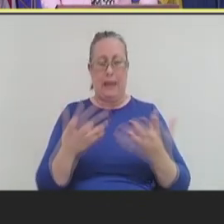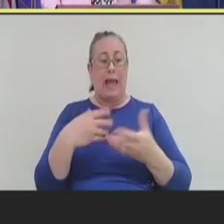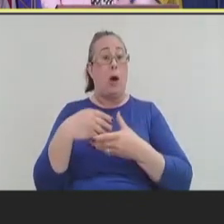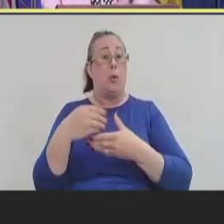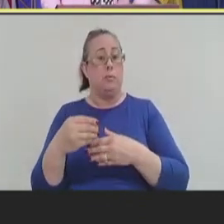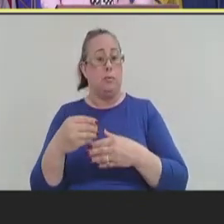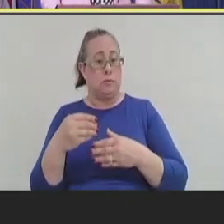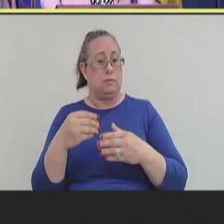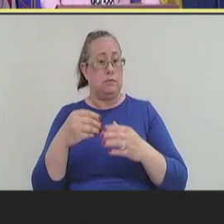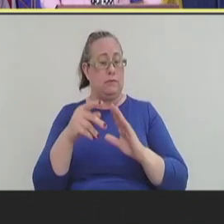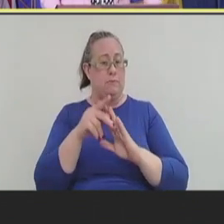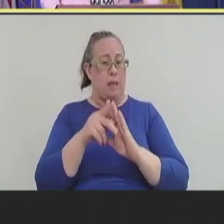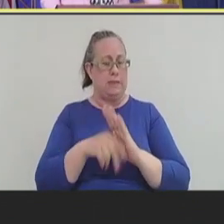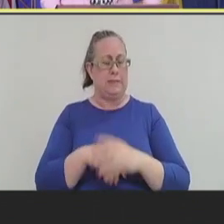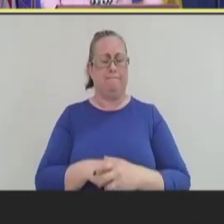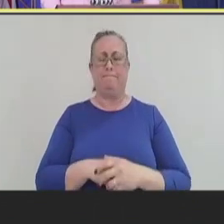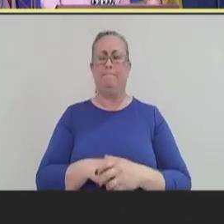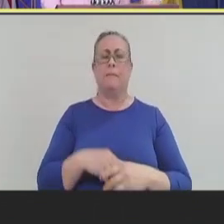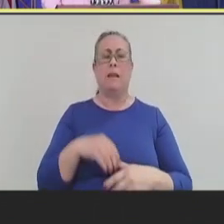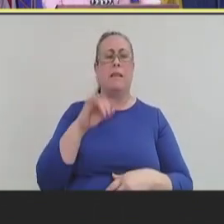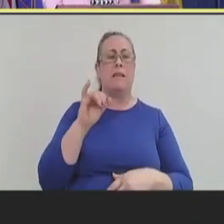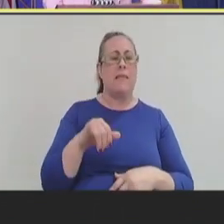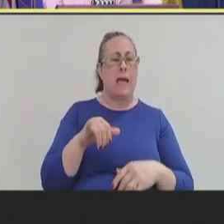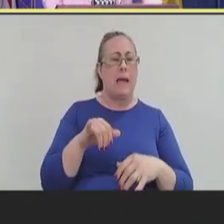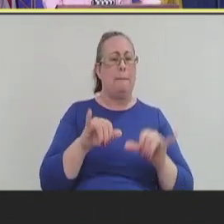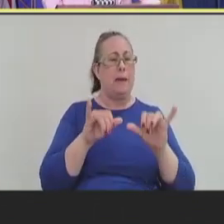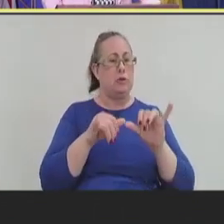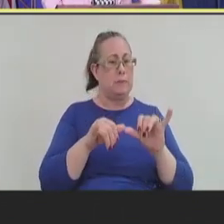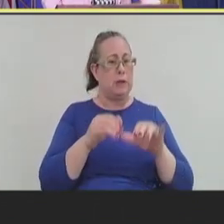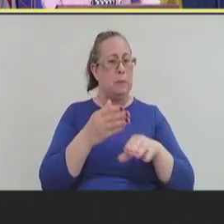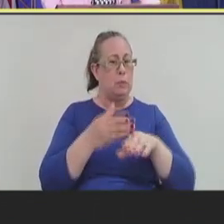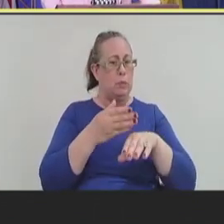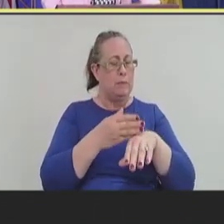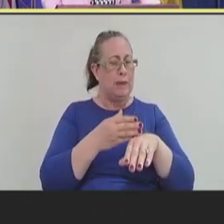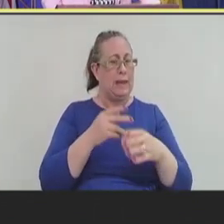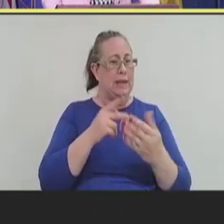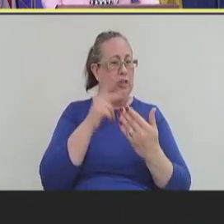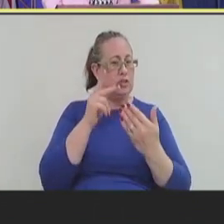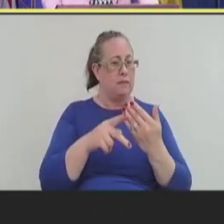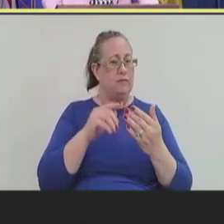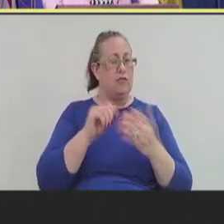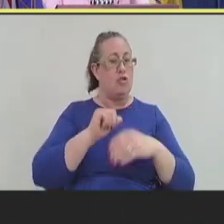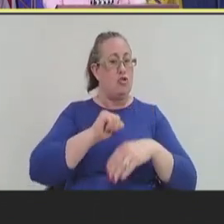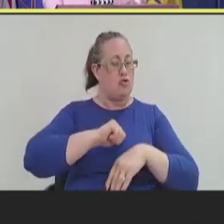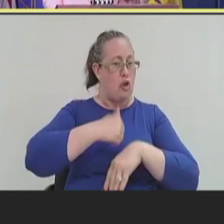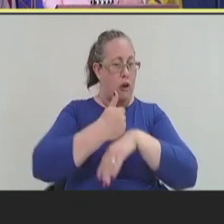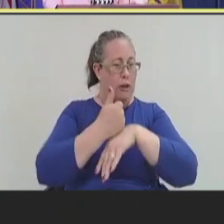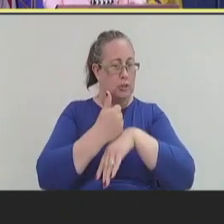And so, the measurement and improvement initiative was launched. It's a rigorous set of measures that